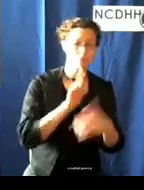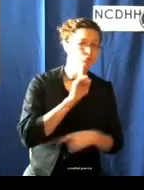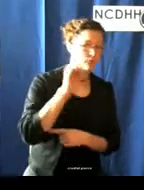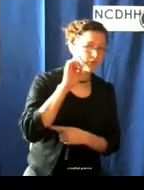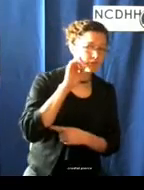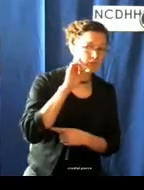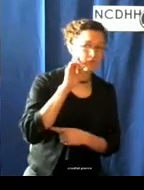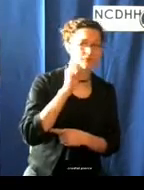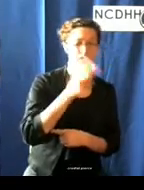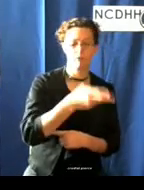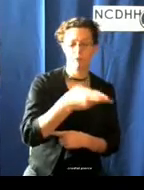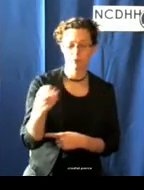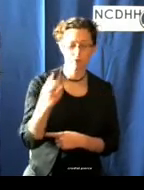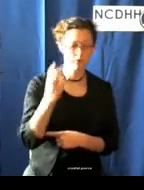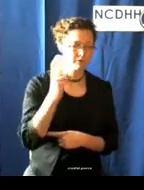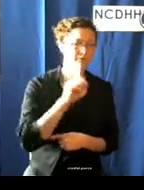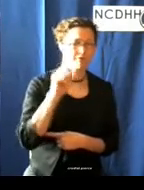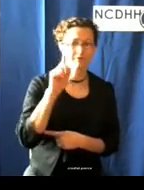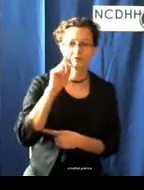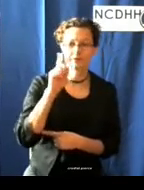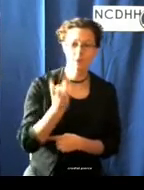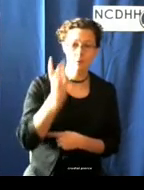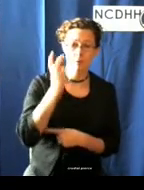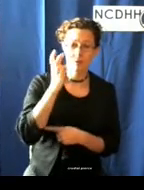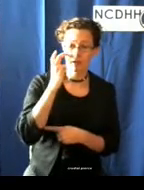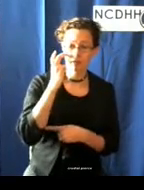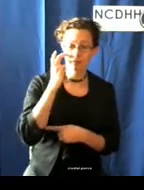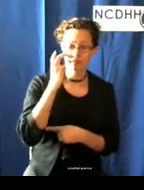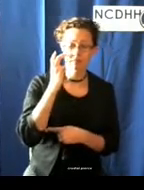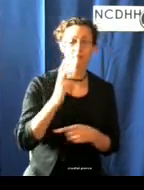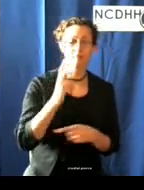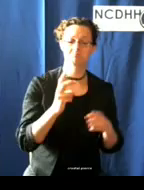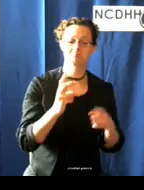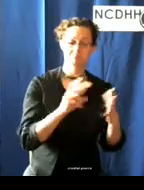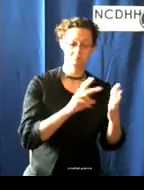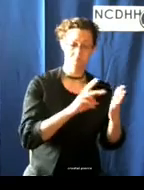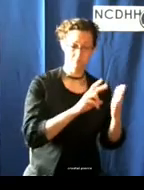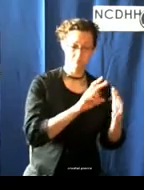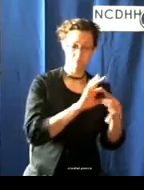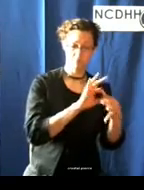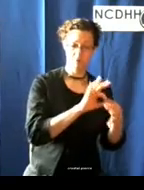DEAF BLIND THAT INVOLVE LACK OF OR DENIAL OF SERVICES